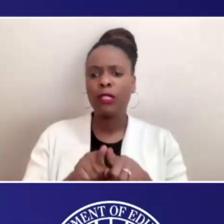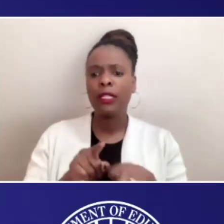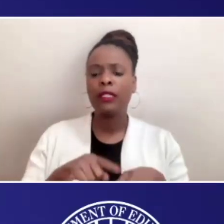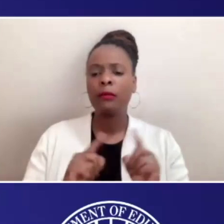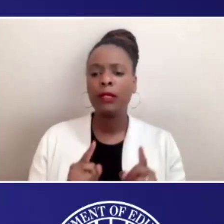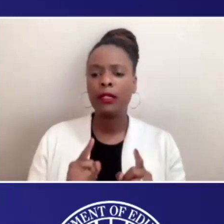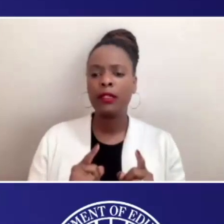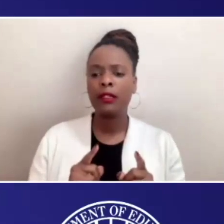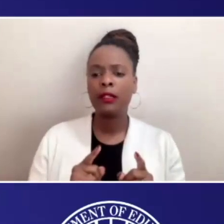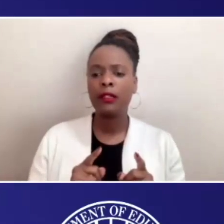Absolutely. We get it. Thank you.